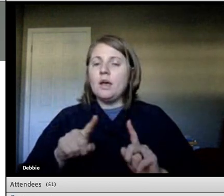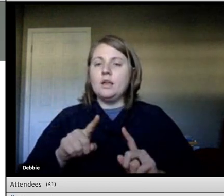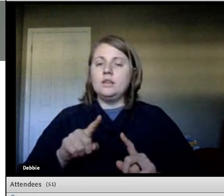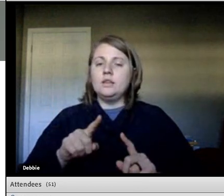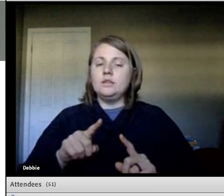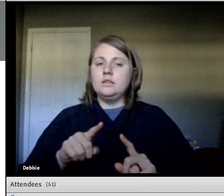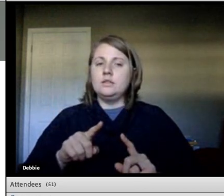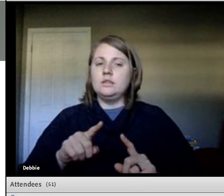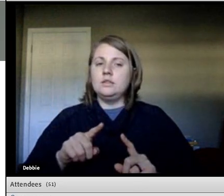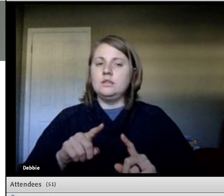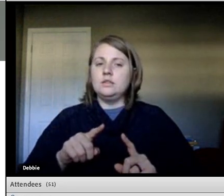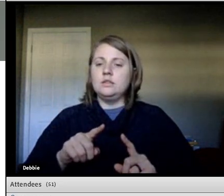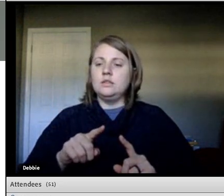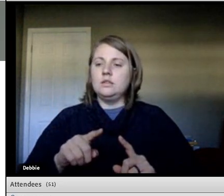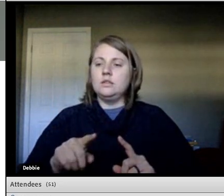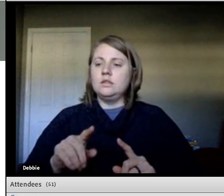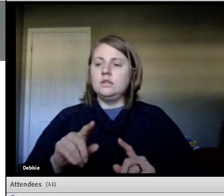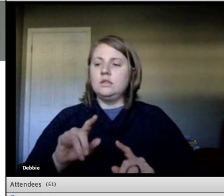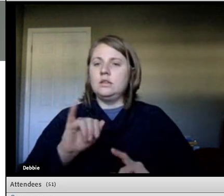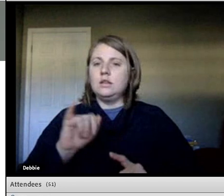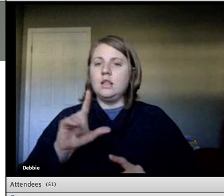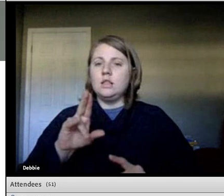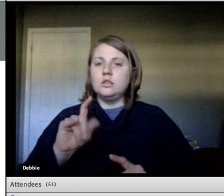but it is a good open-source alternative to it.